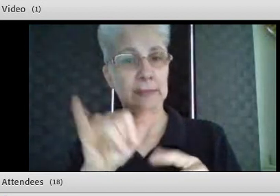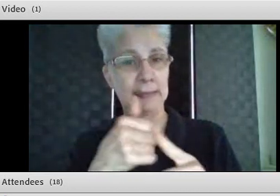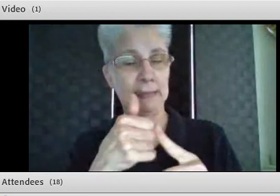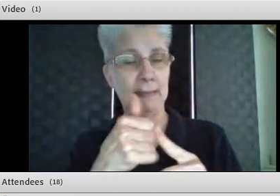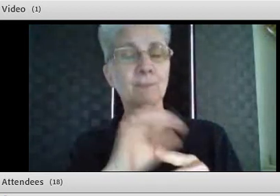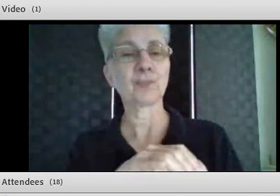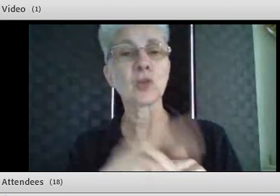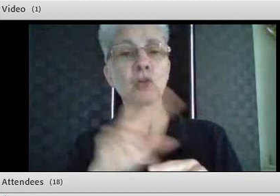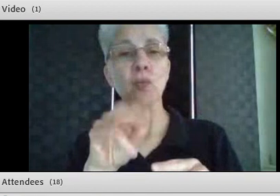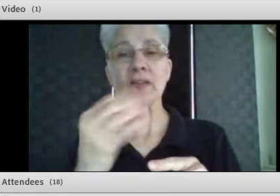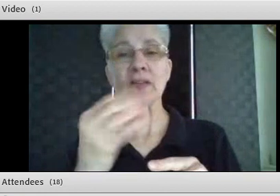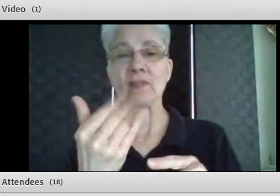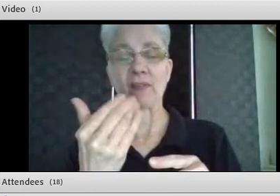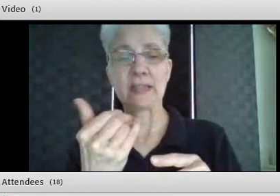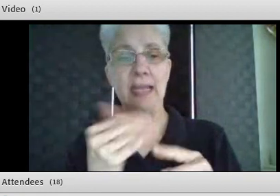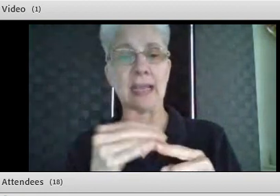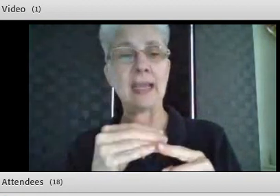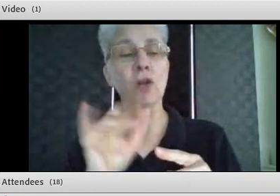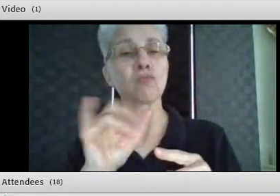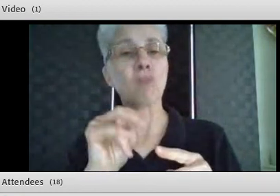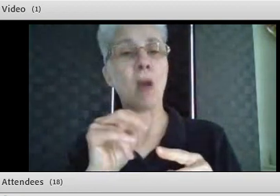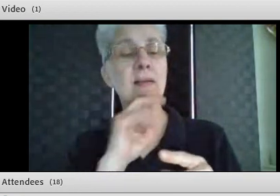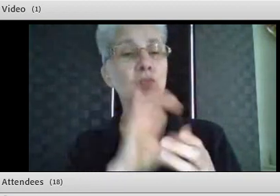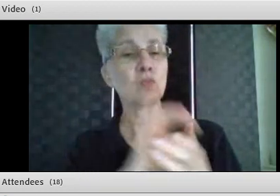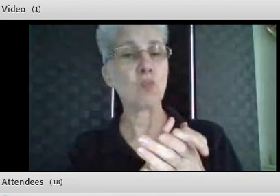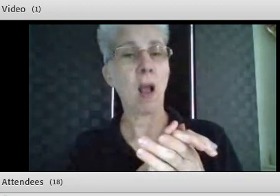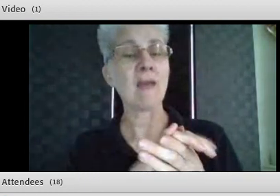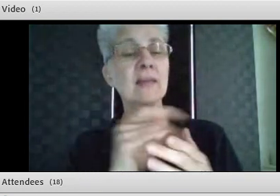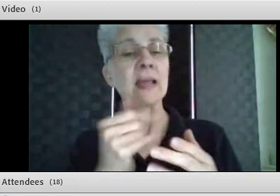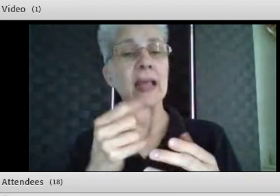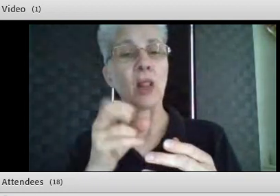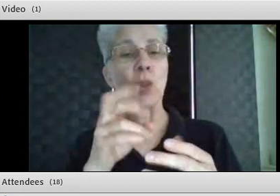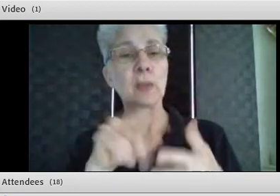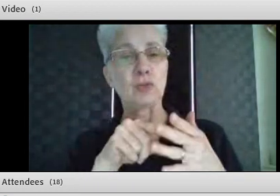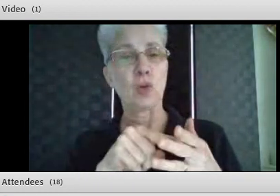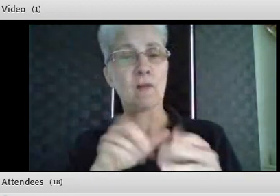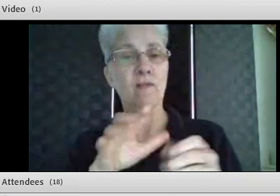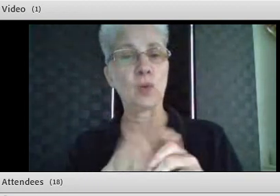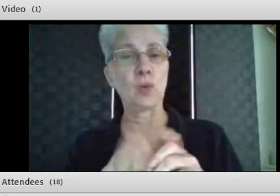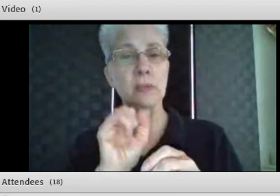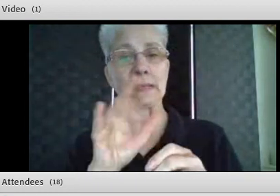In 2015, Ryan and his wife, Hilary, started Full S.T.E.A.M. Ahead